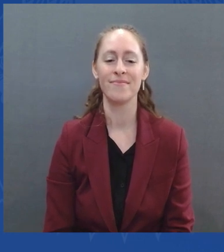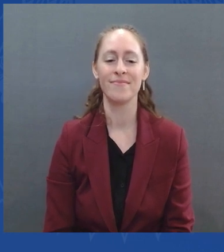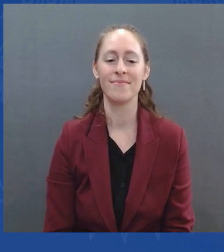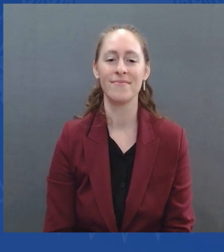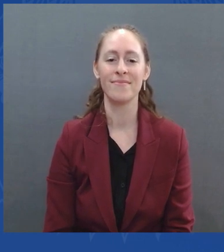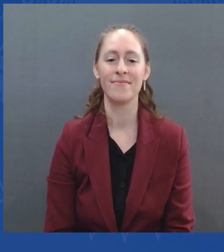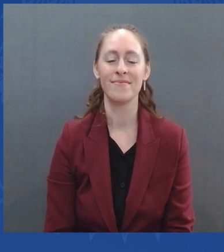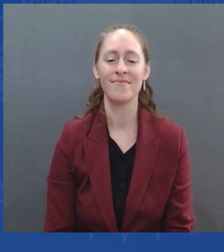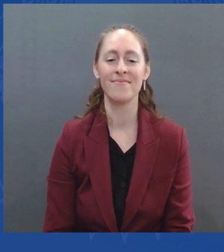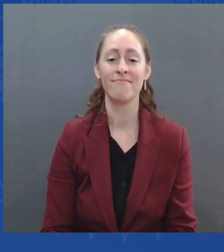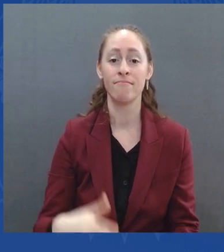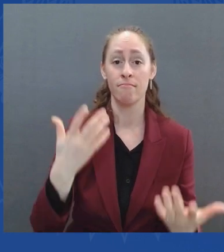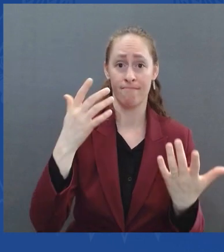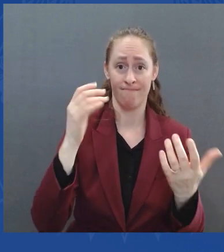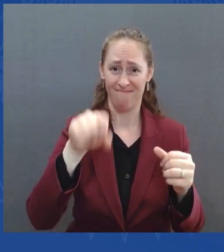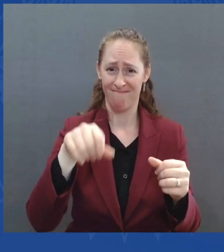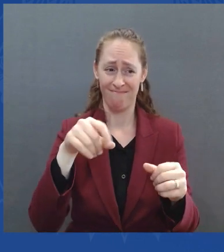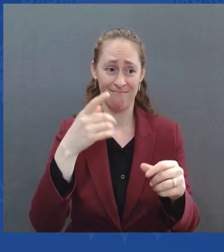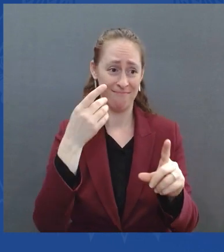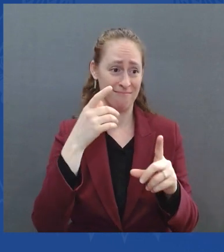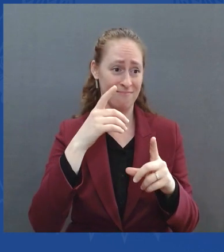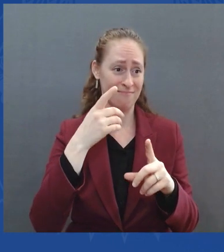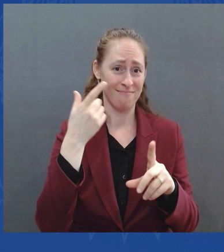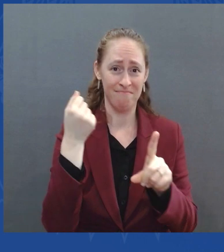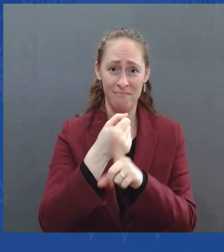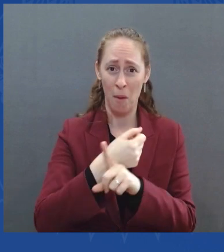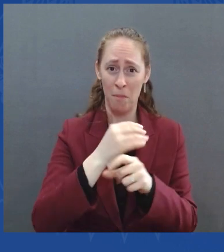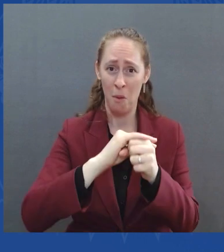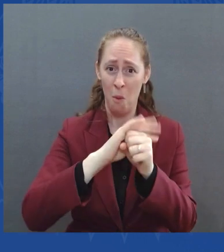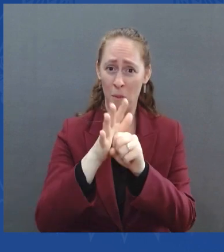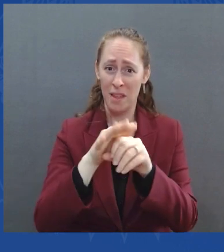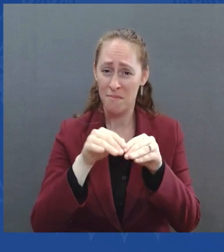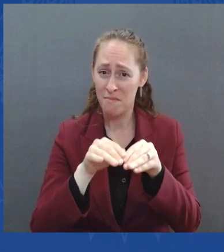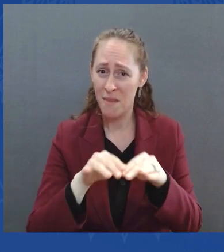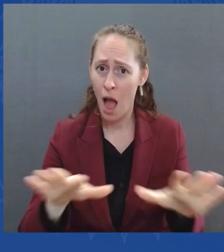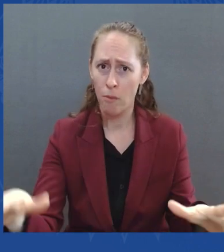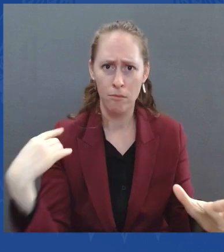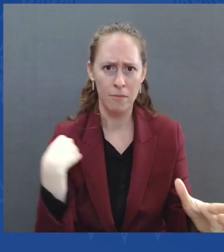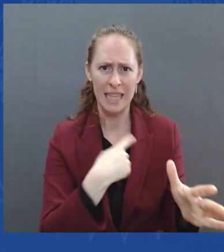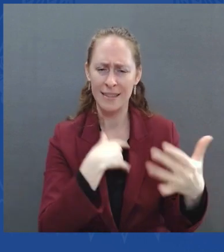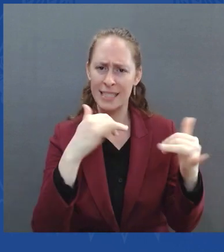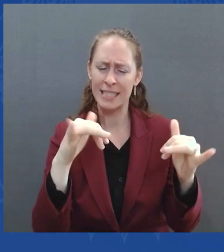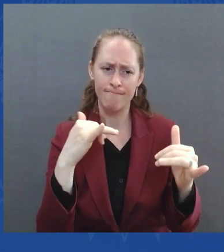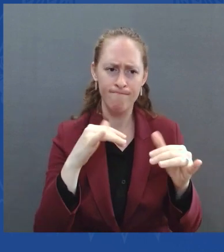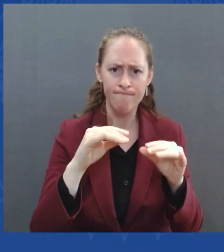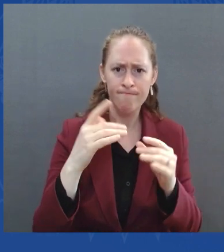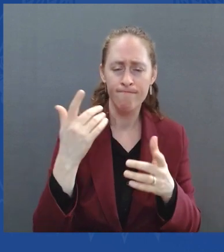pandemic, we've confronted instability and uncertainty just as our patrons and customers